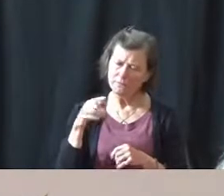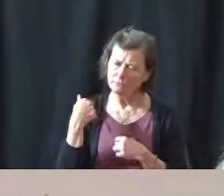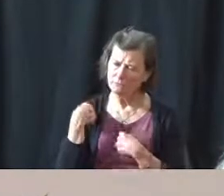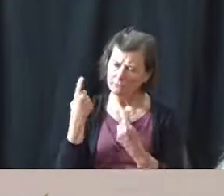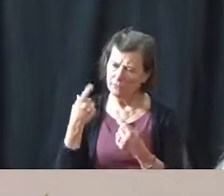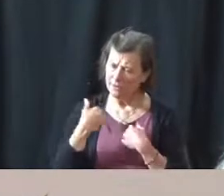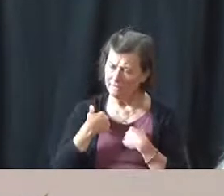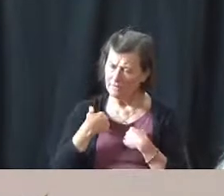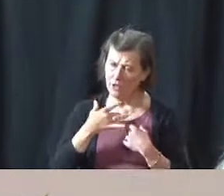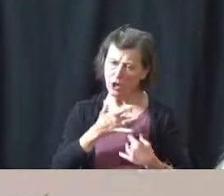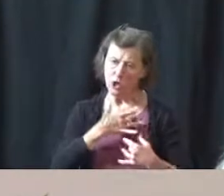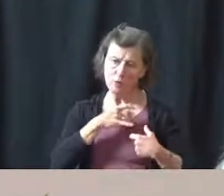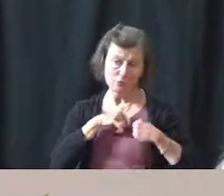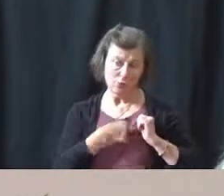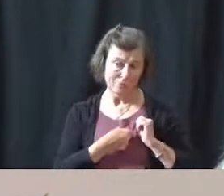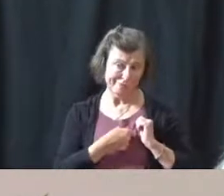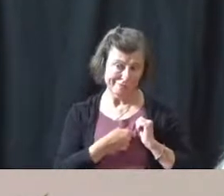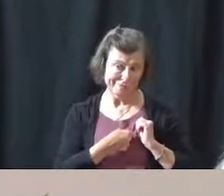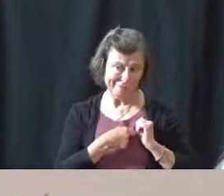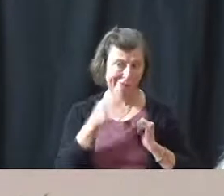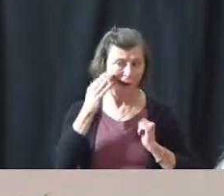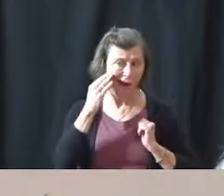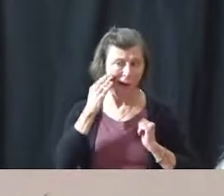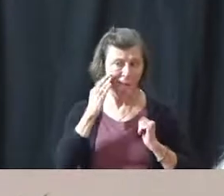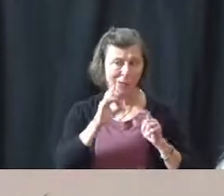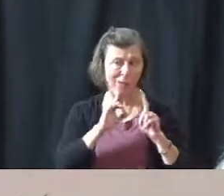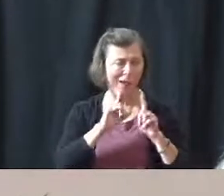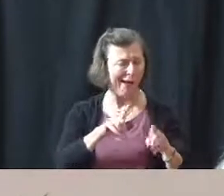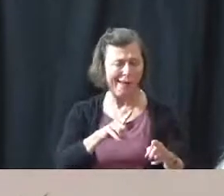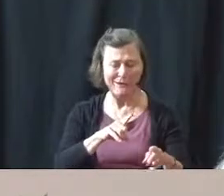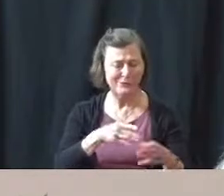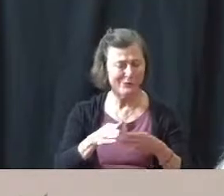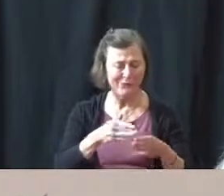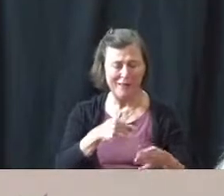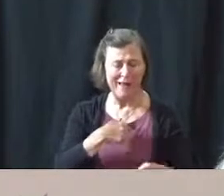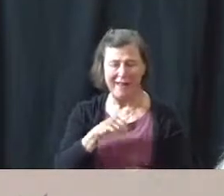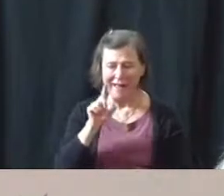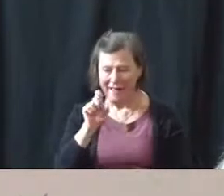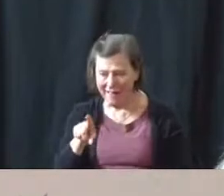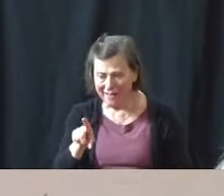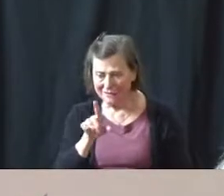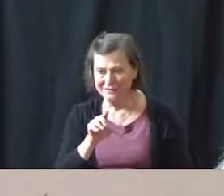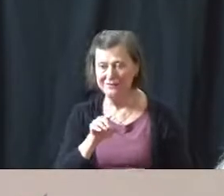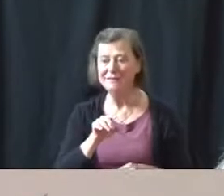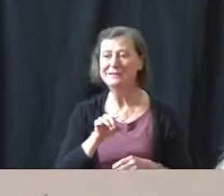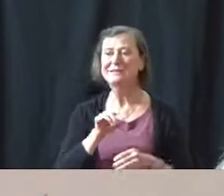I know the answer even as I ask.